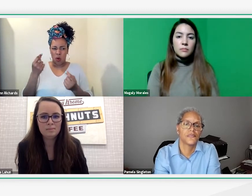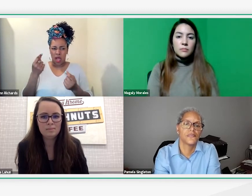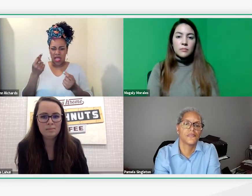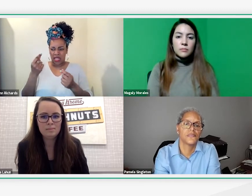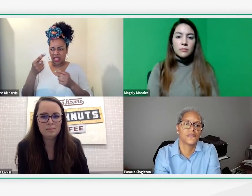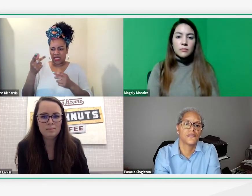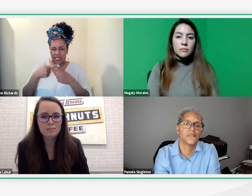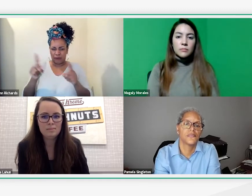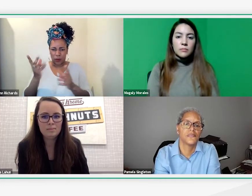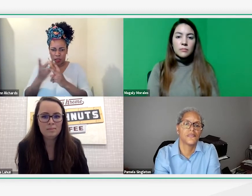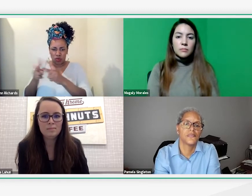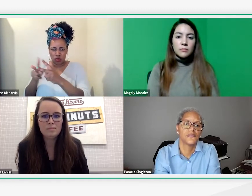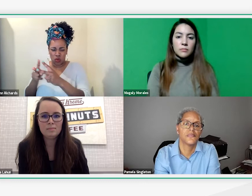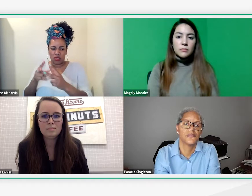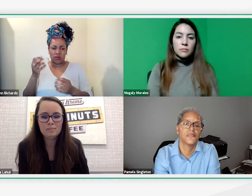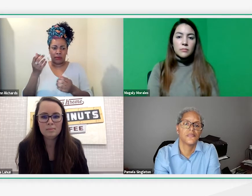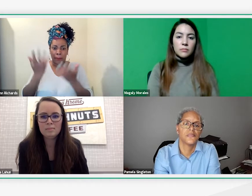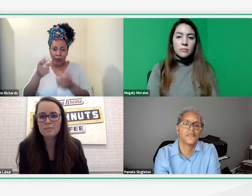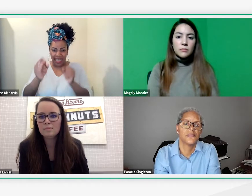filing jointly. So what is the